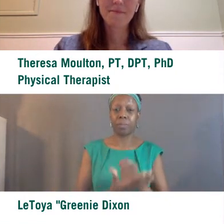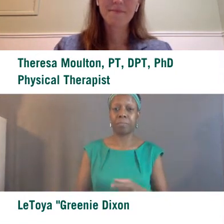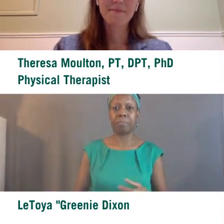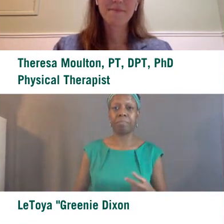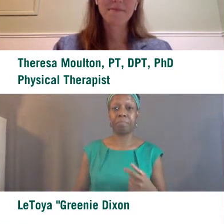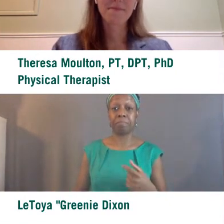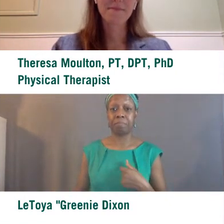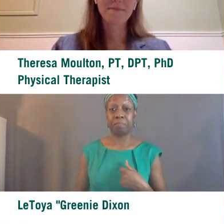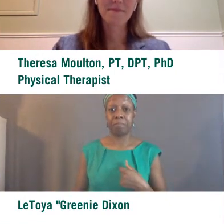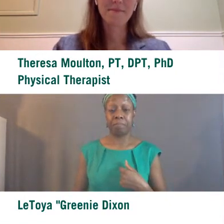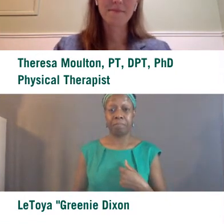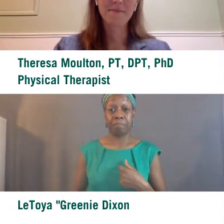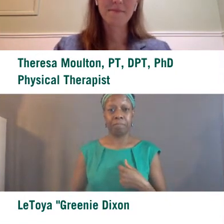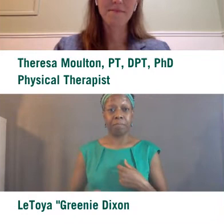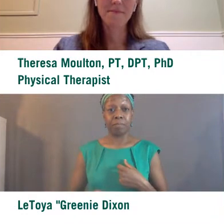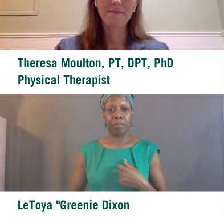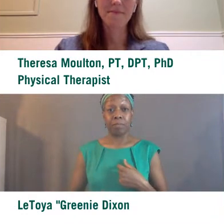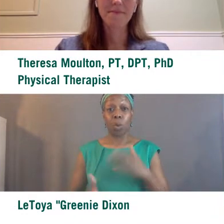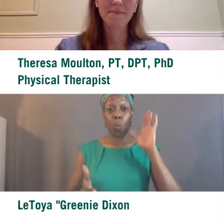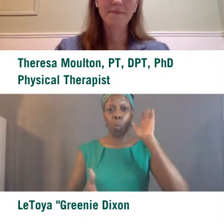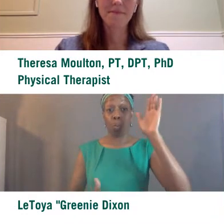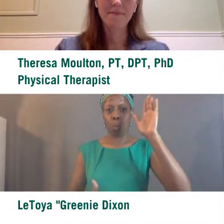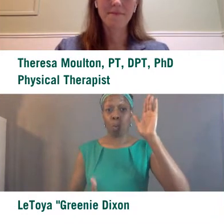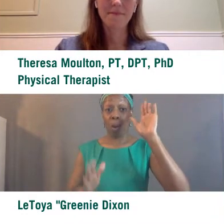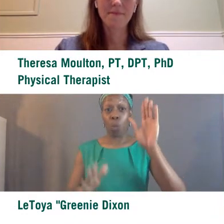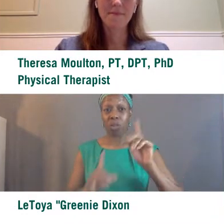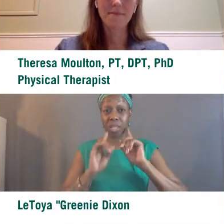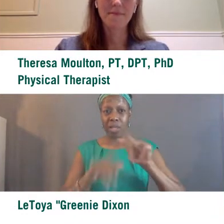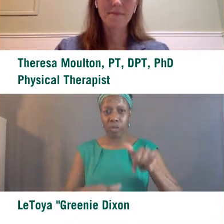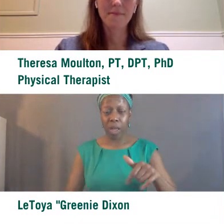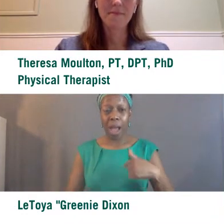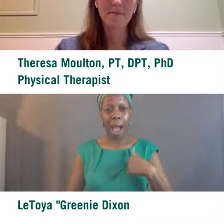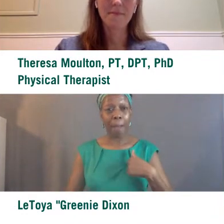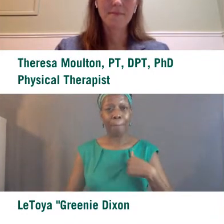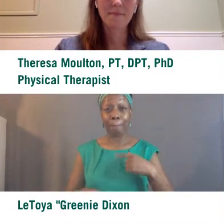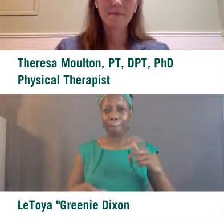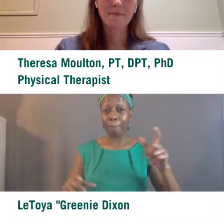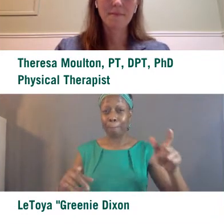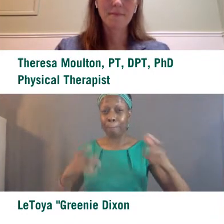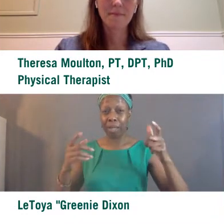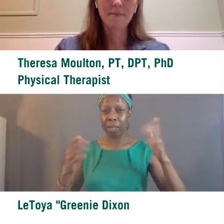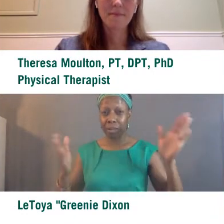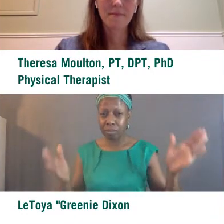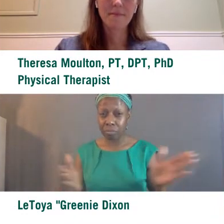on having muscles to be strong. And muscles activate.